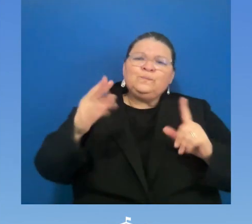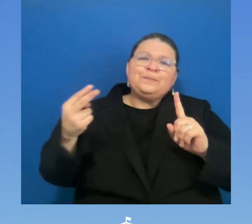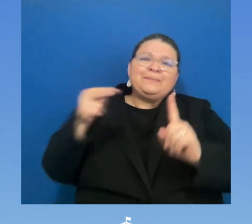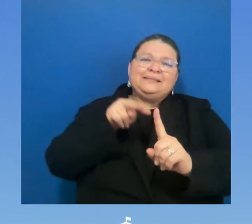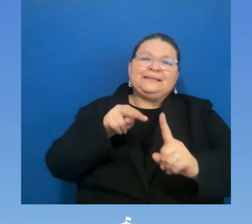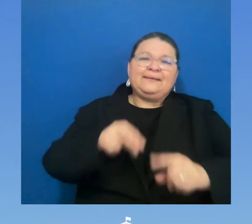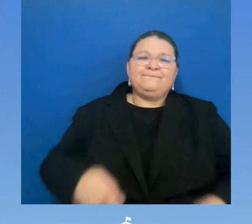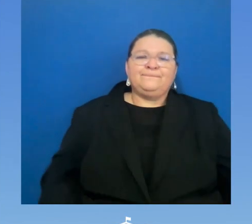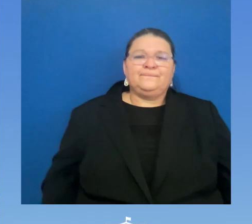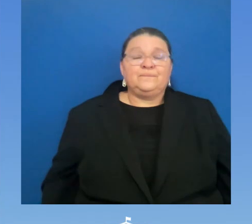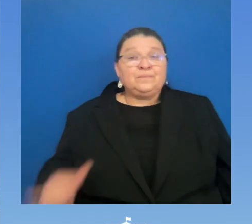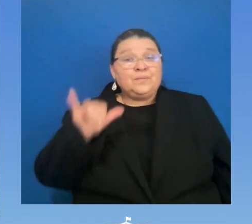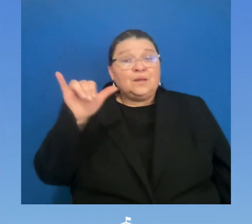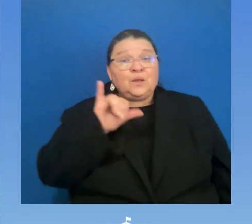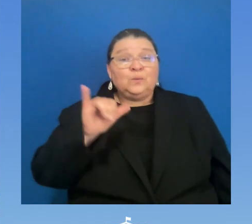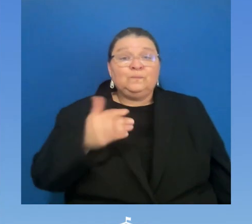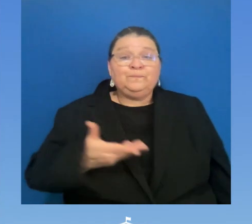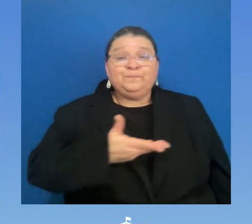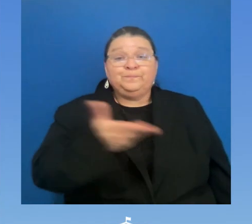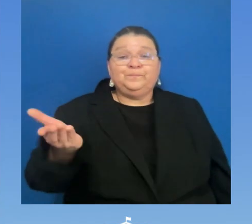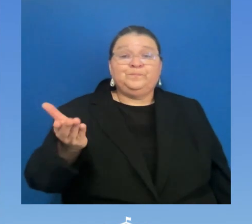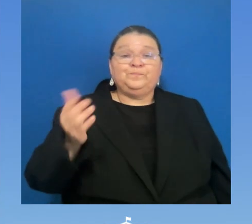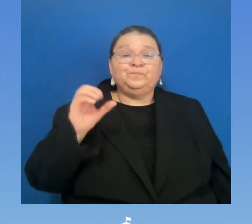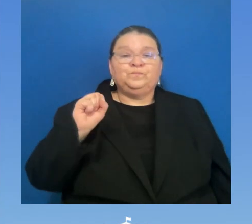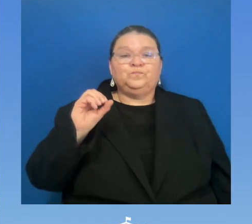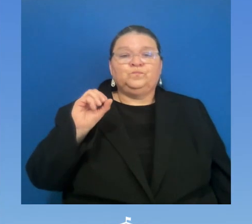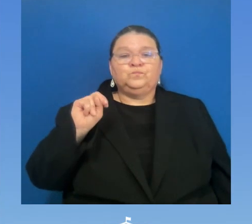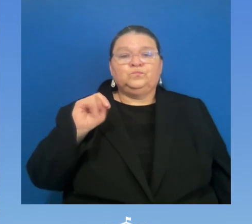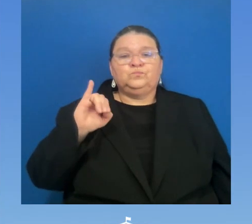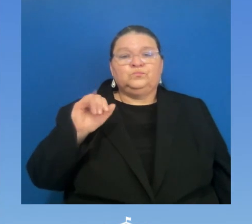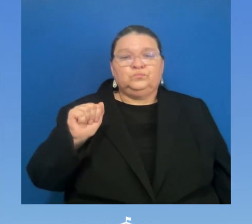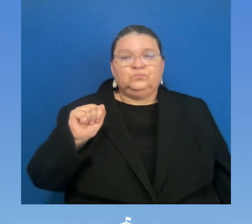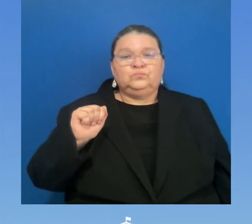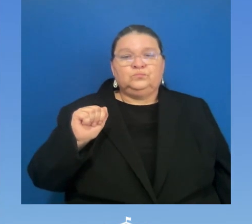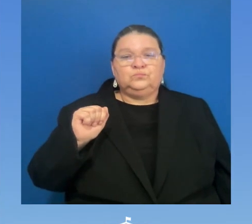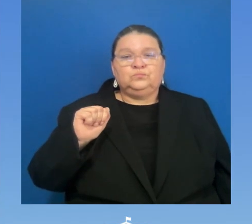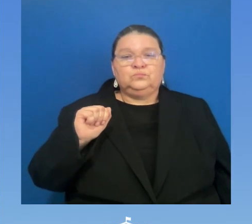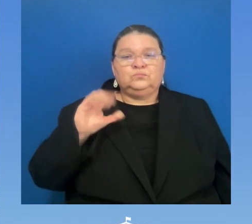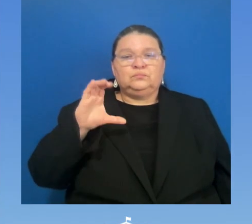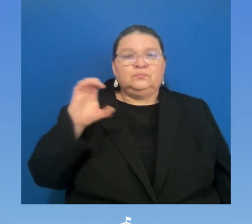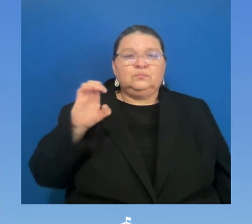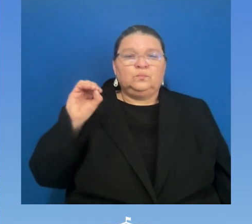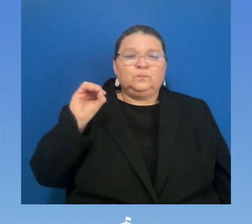Syngal, who is the CEO of Gap, which is a portfolio